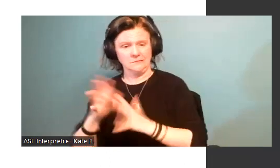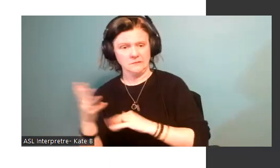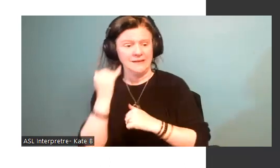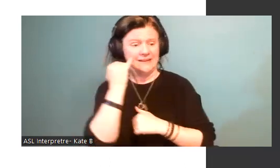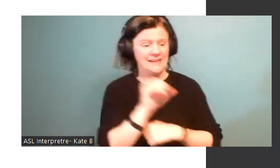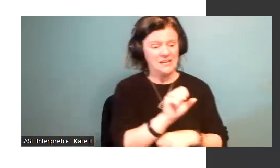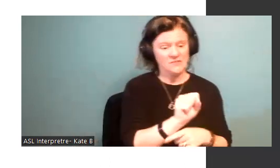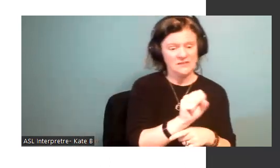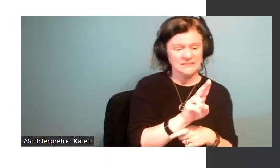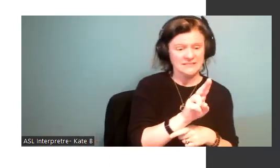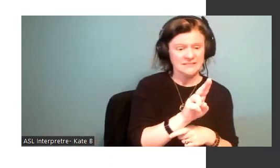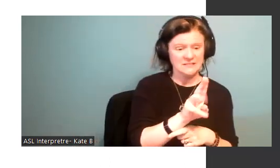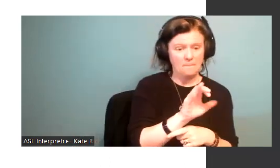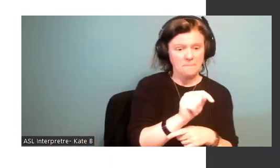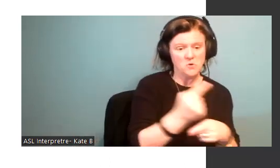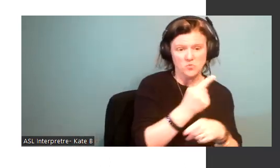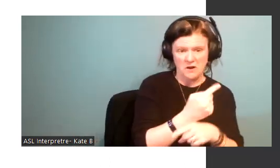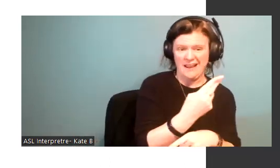behavior. It can sometimes read out multiple